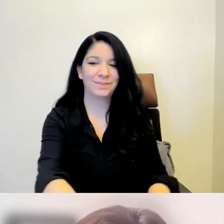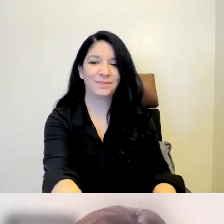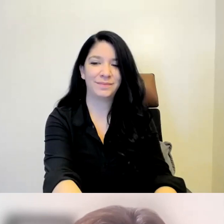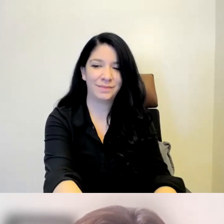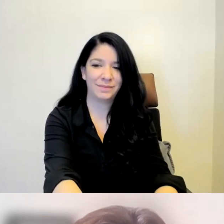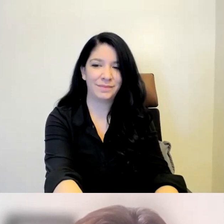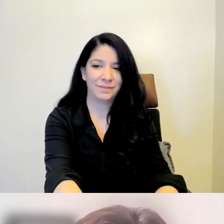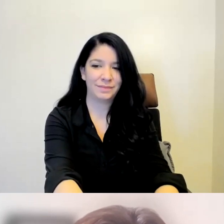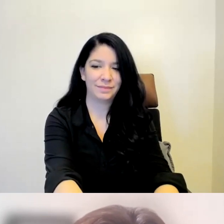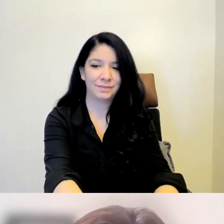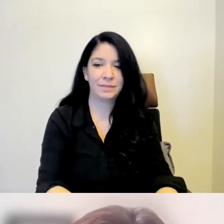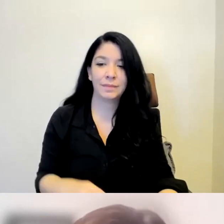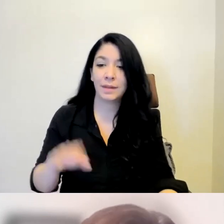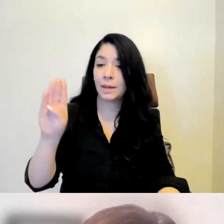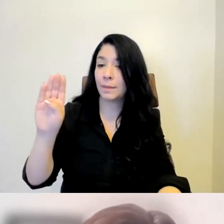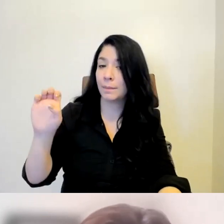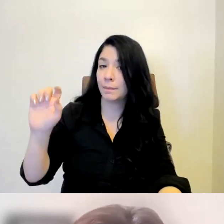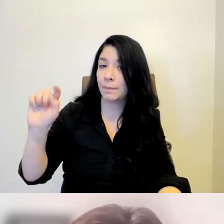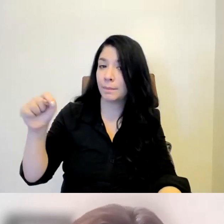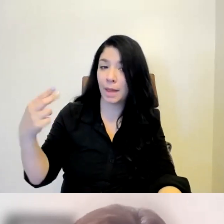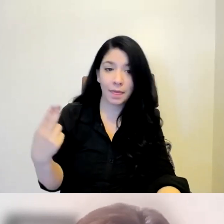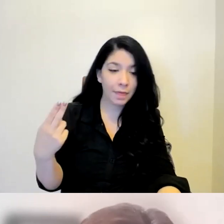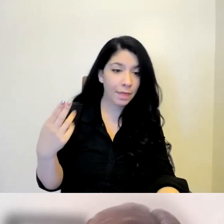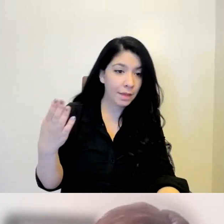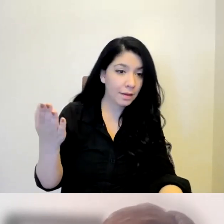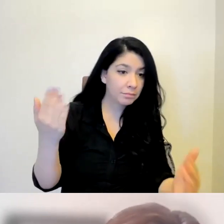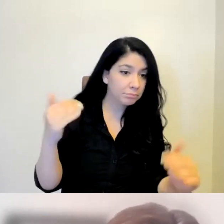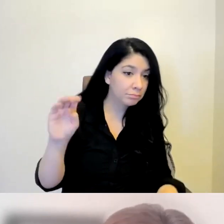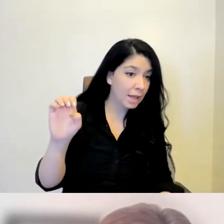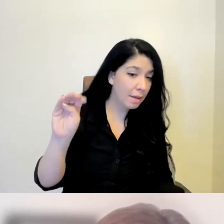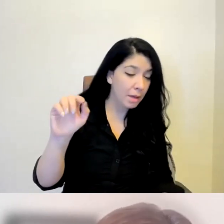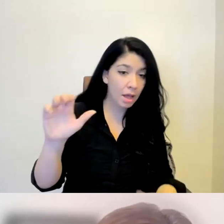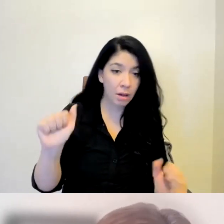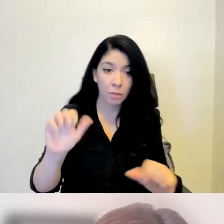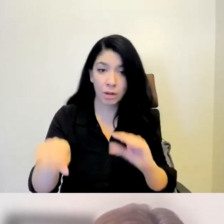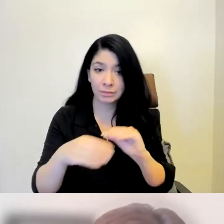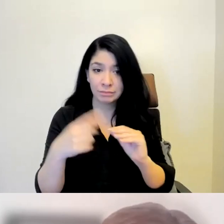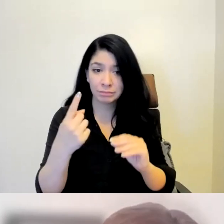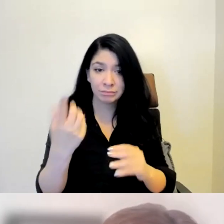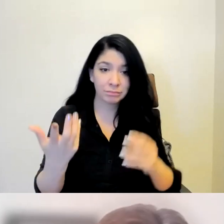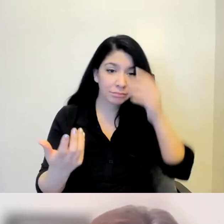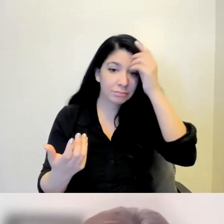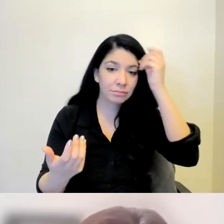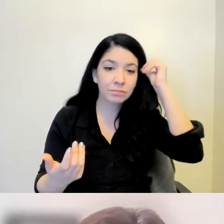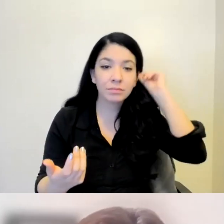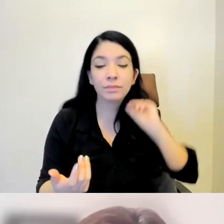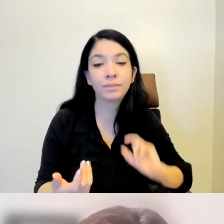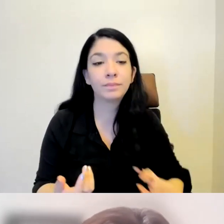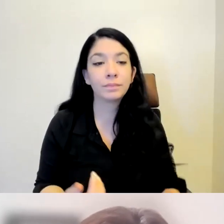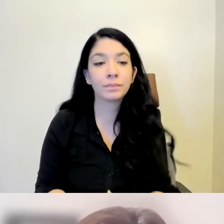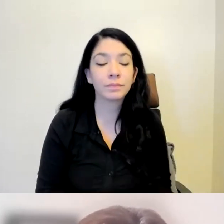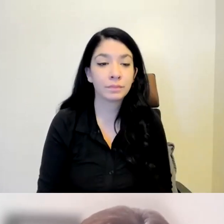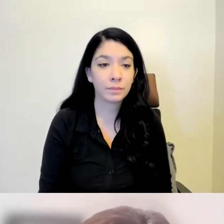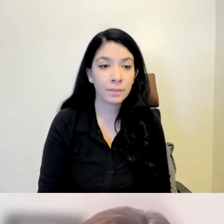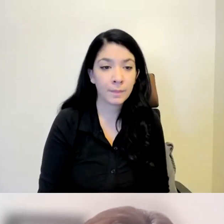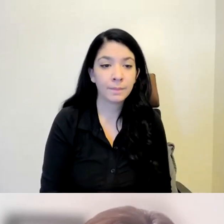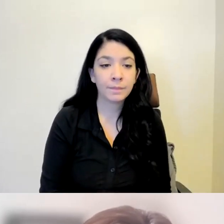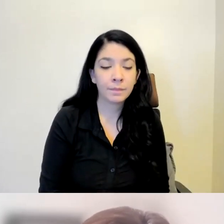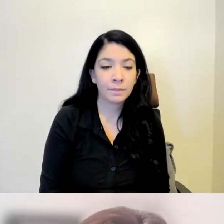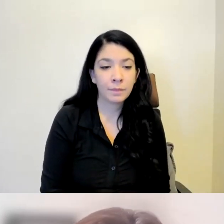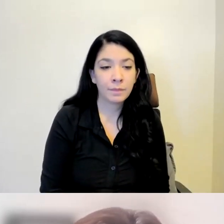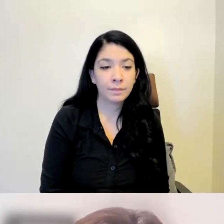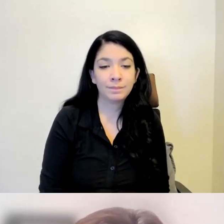Beth, if you have any or, Emma, in any further? >> BETH KENNY: I would reiterate what you said,